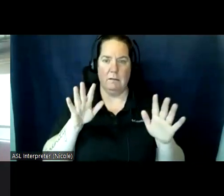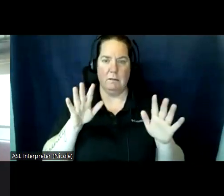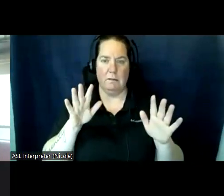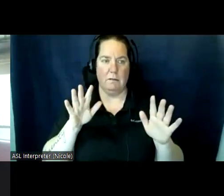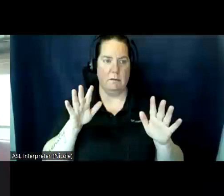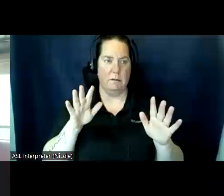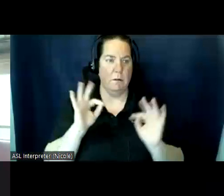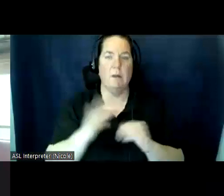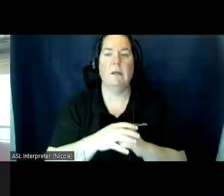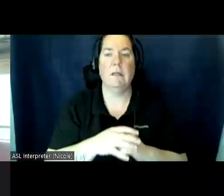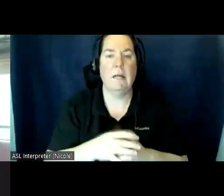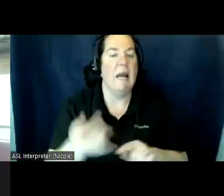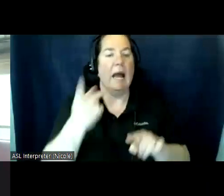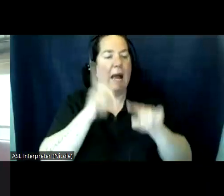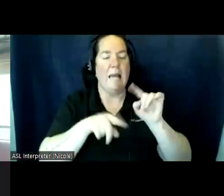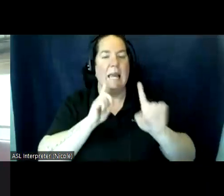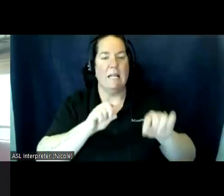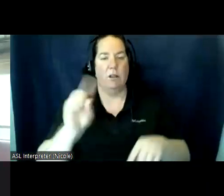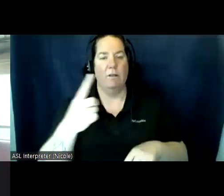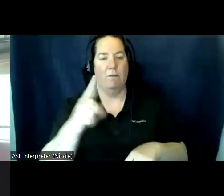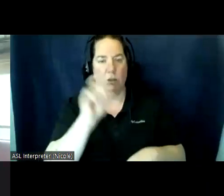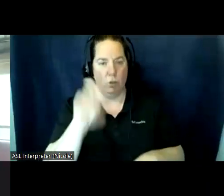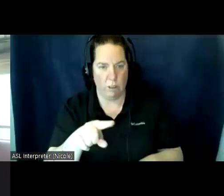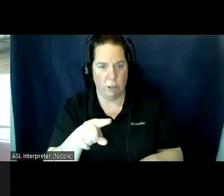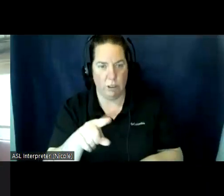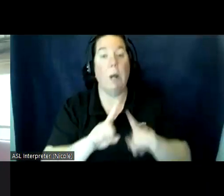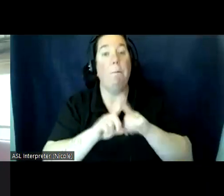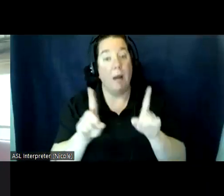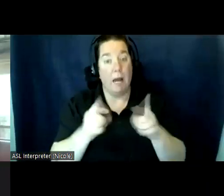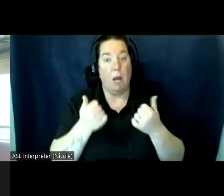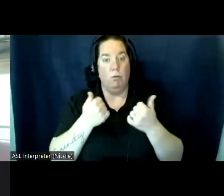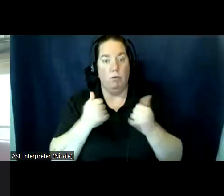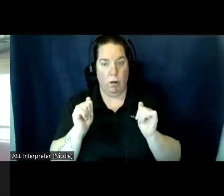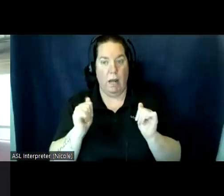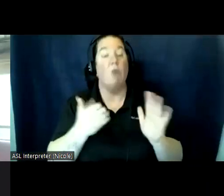I'm not able to answer the first question but I will try to. I would recommend emailing it